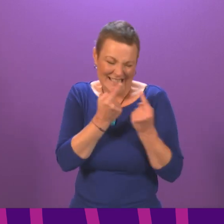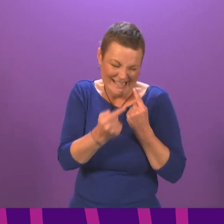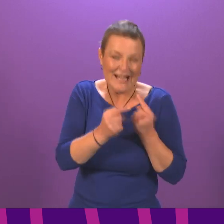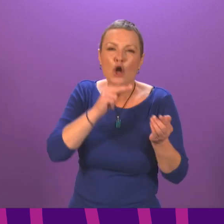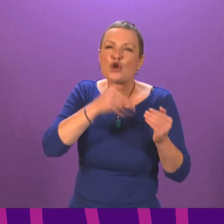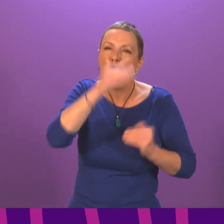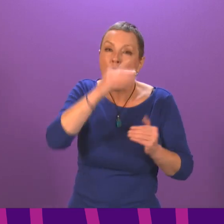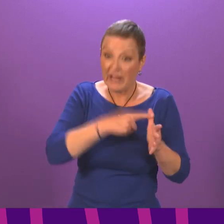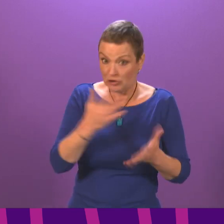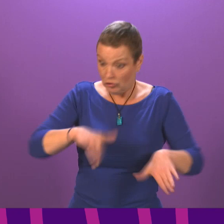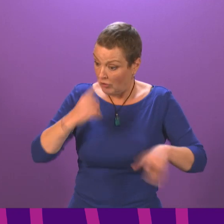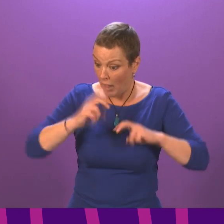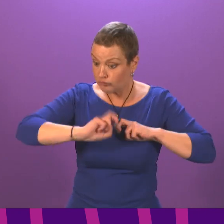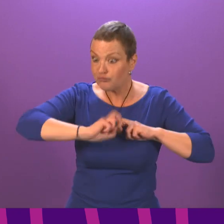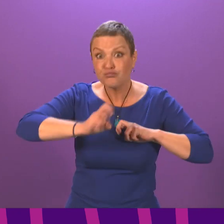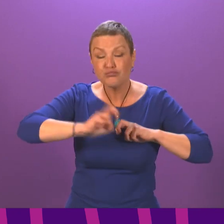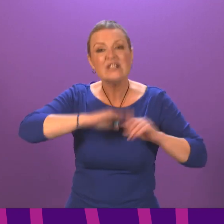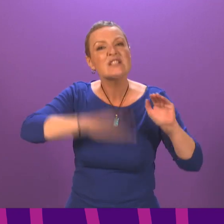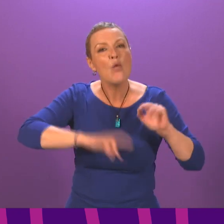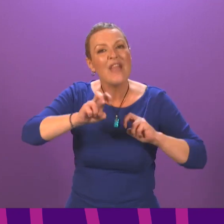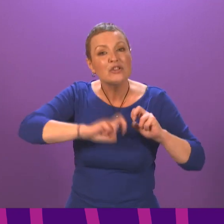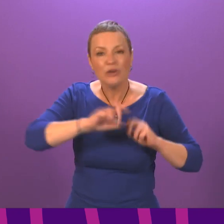to their nearest school in South Ayrshire each day, they can no longer take part in